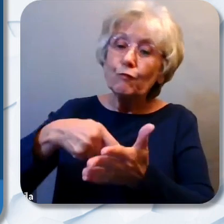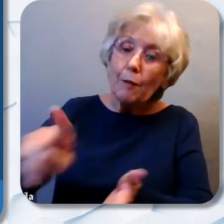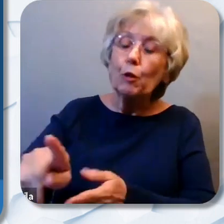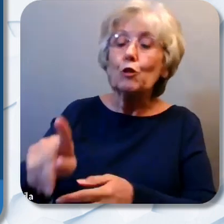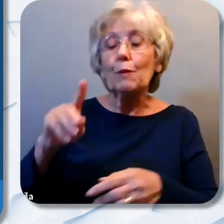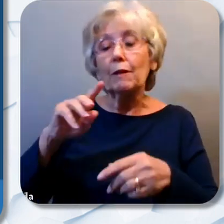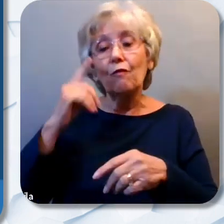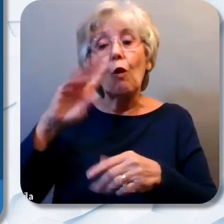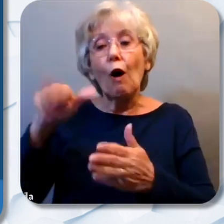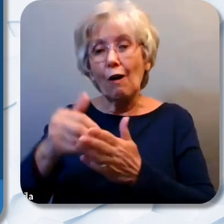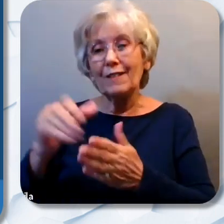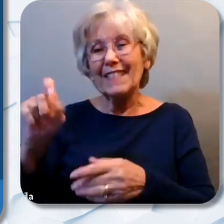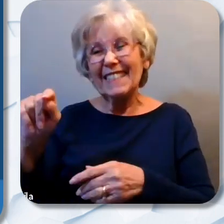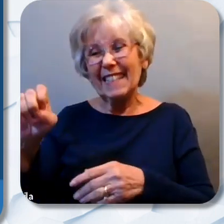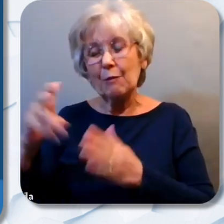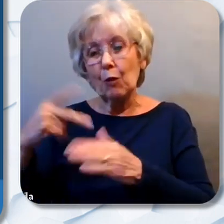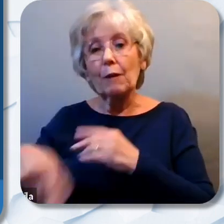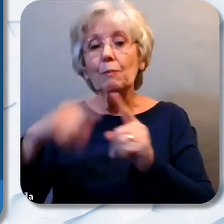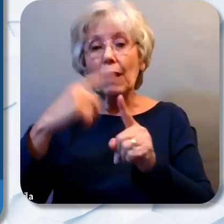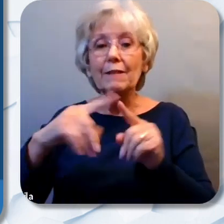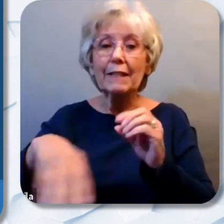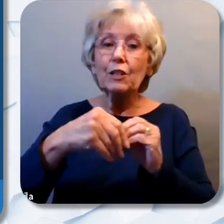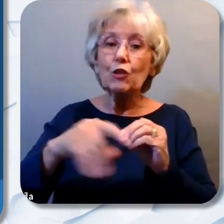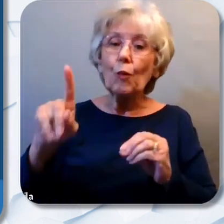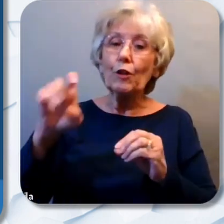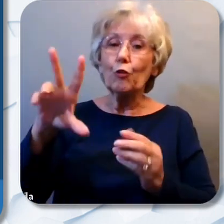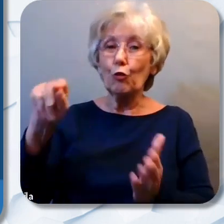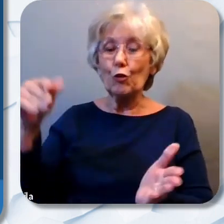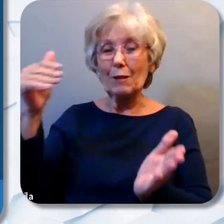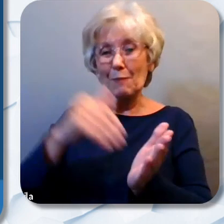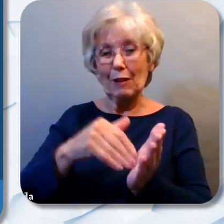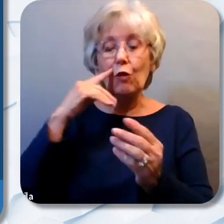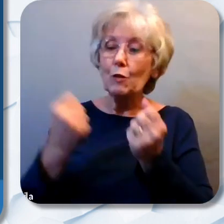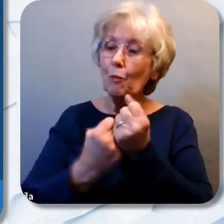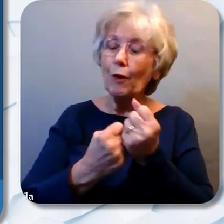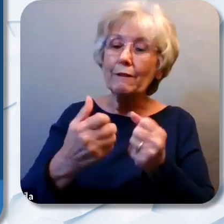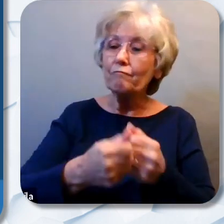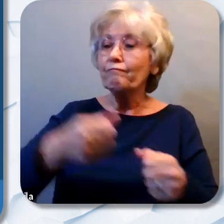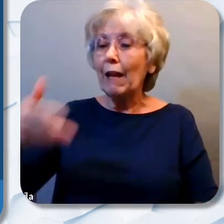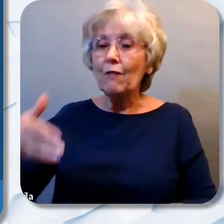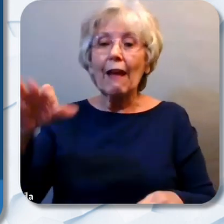as well as an additional hundred 30 million to support expansion of CSP programs. And and